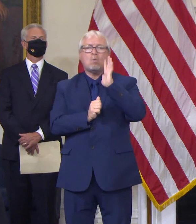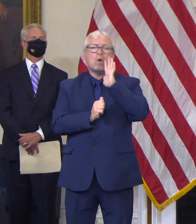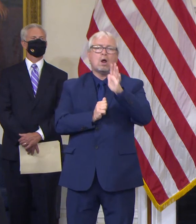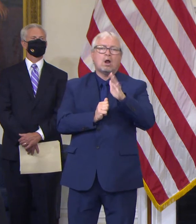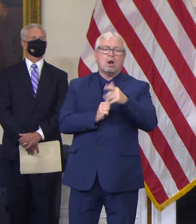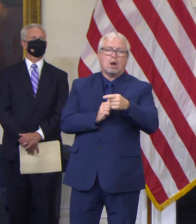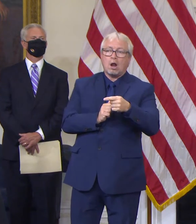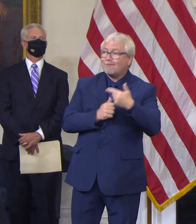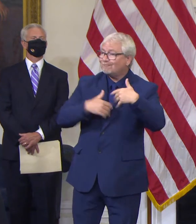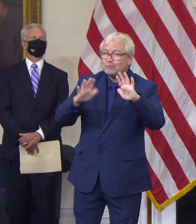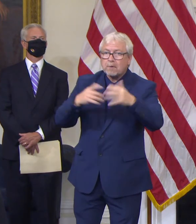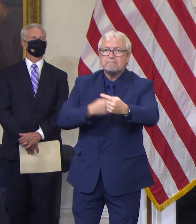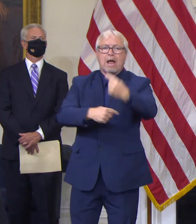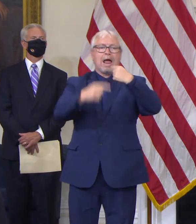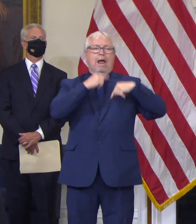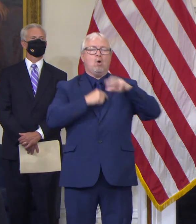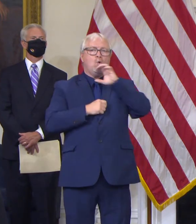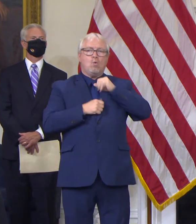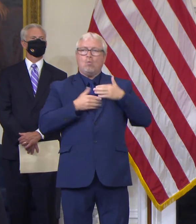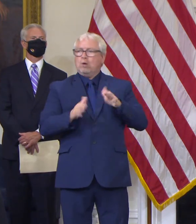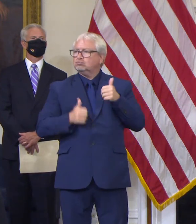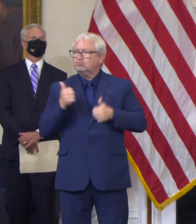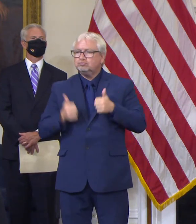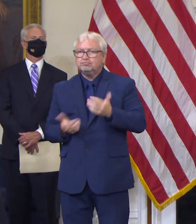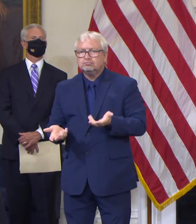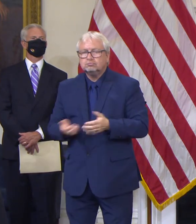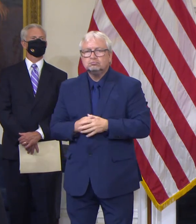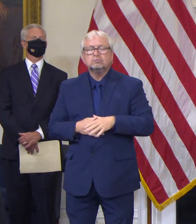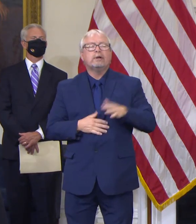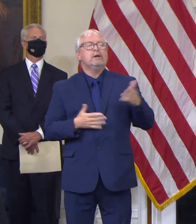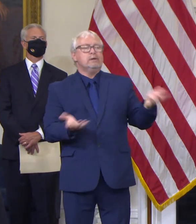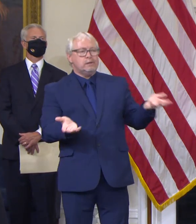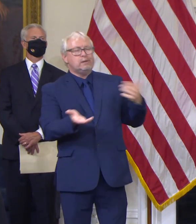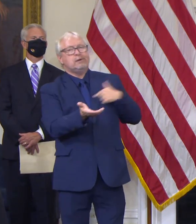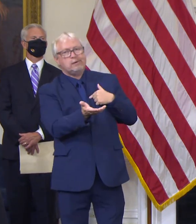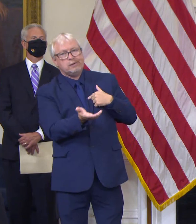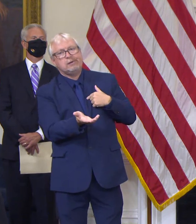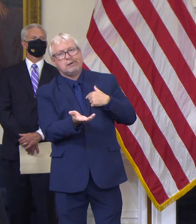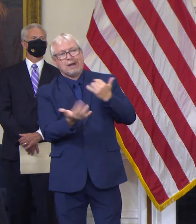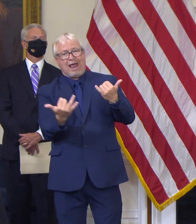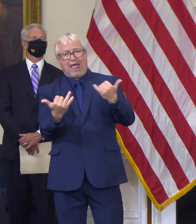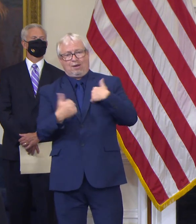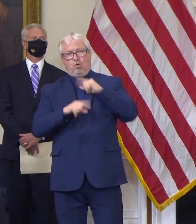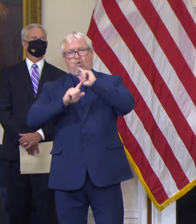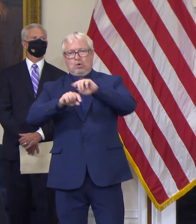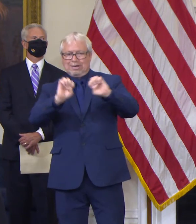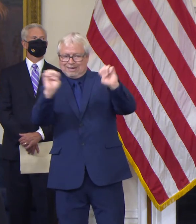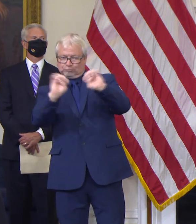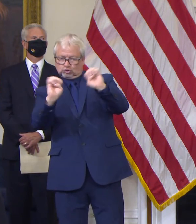But they are short-term in nature and they are only for that current emergency. we